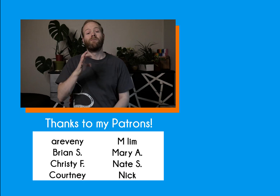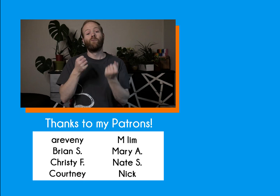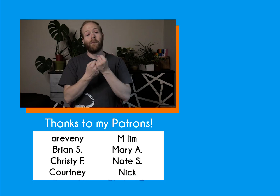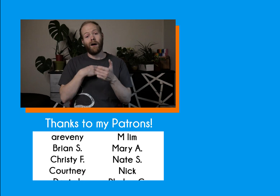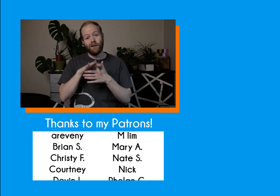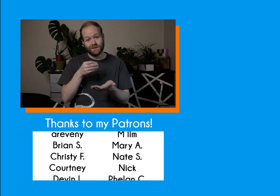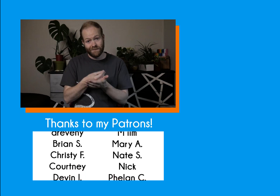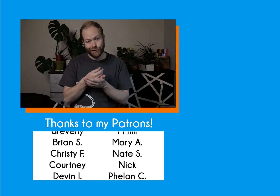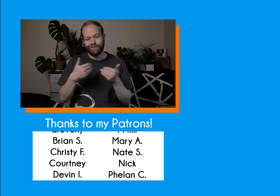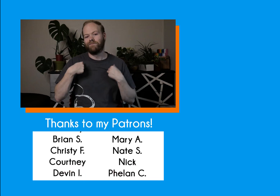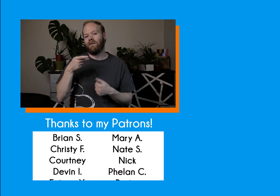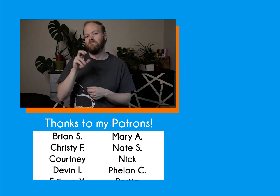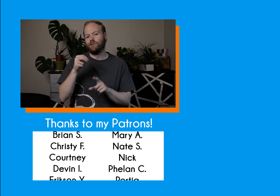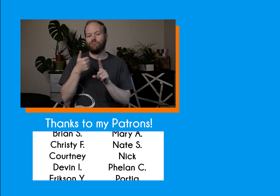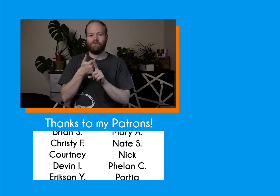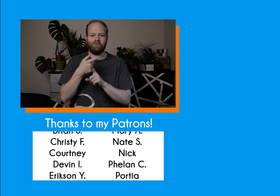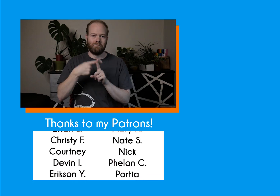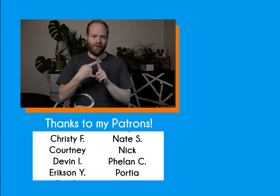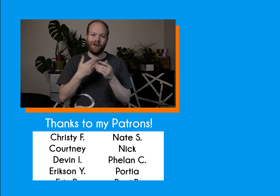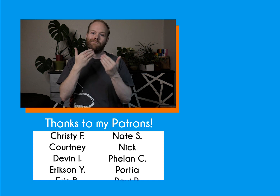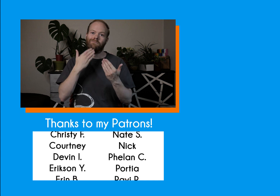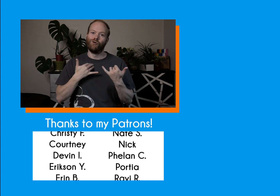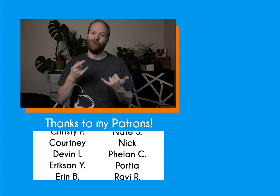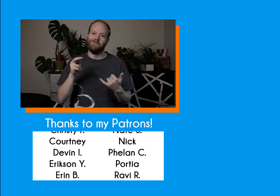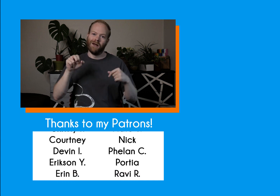If you want to support me, I have Patreon, which is monthly. Thank you to my current Patrons.